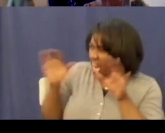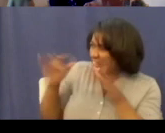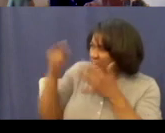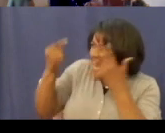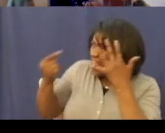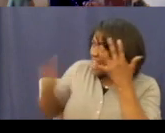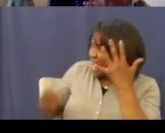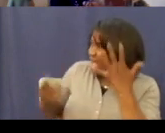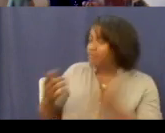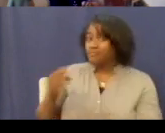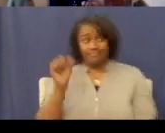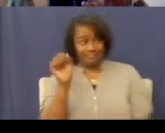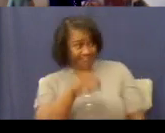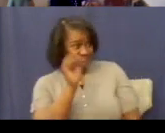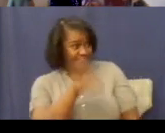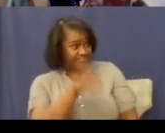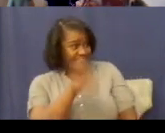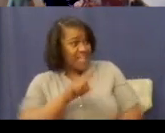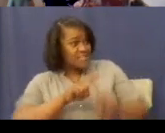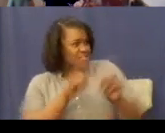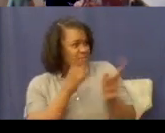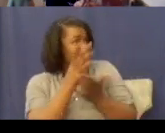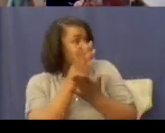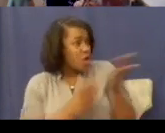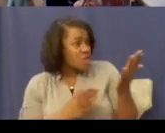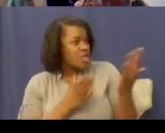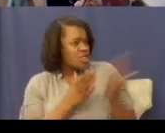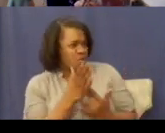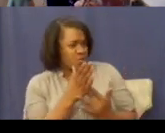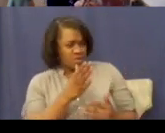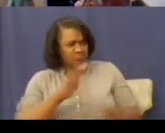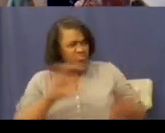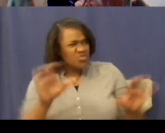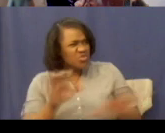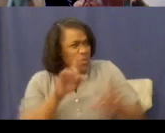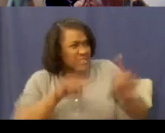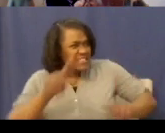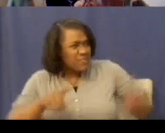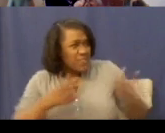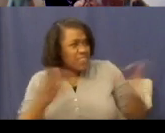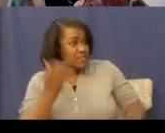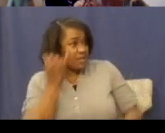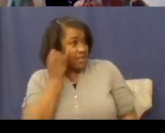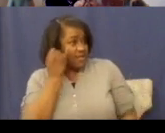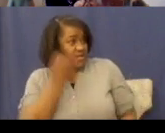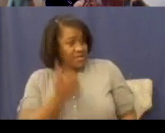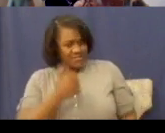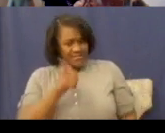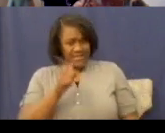Different parts of it do different things. It's as if it's ten different things rolled into one.